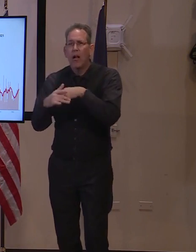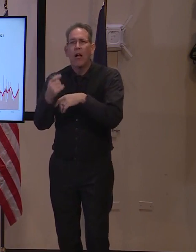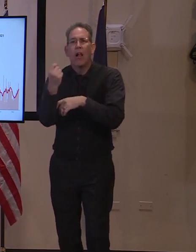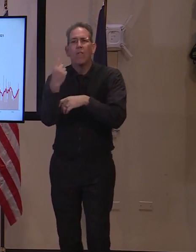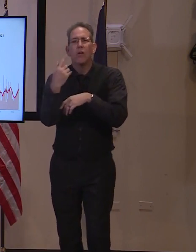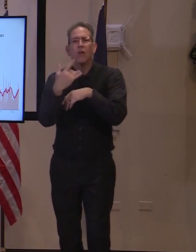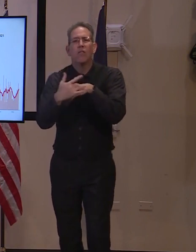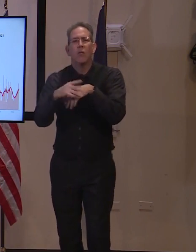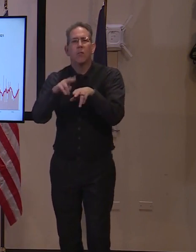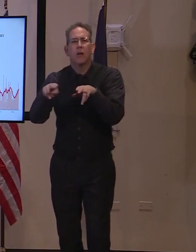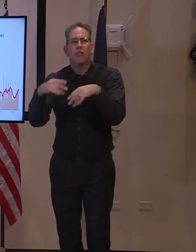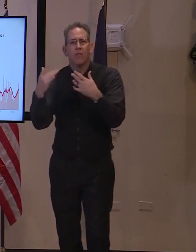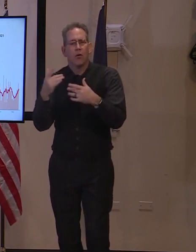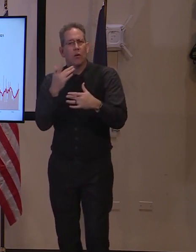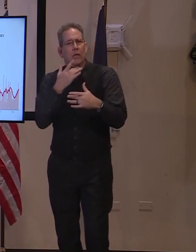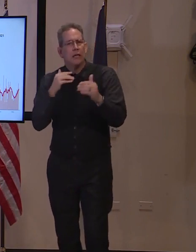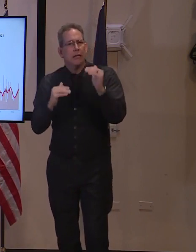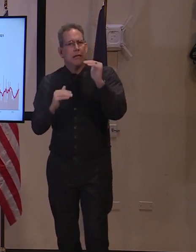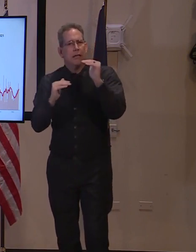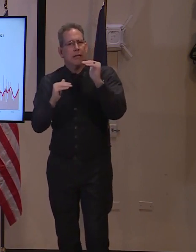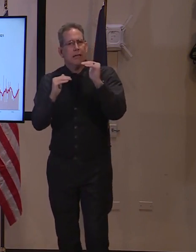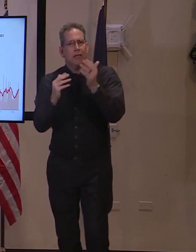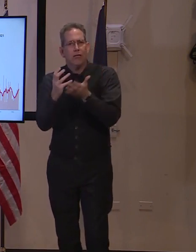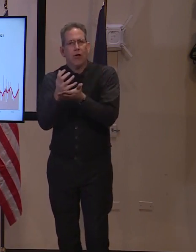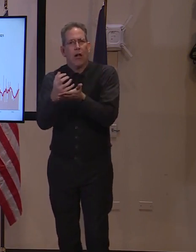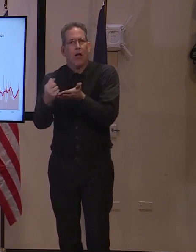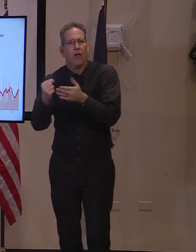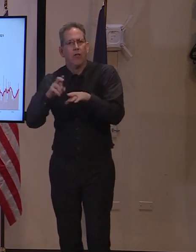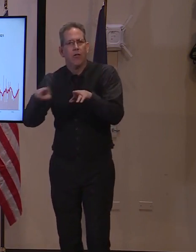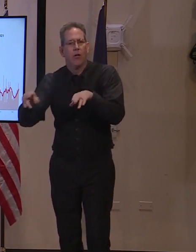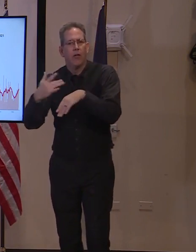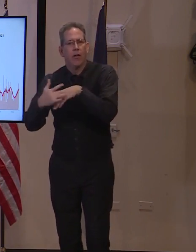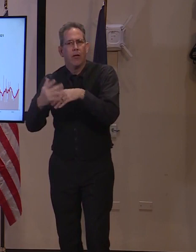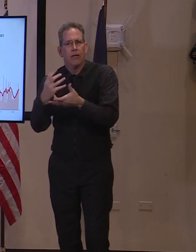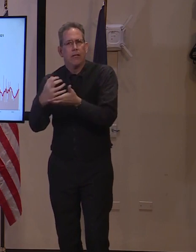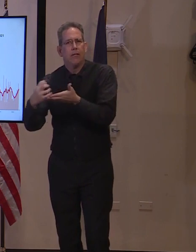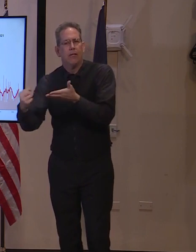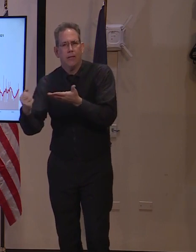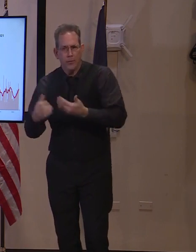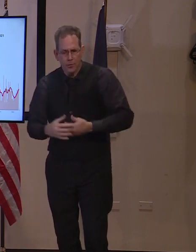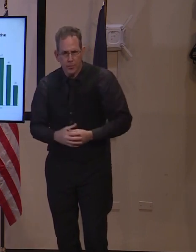mindful of and cautious and and look at very closely Looking at the COVID-19